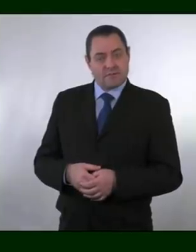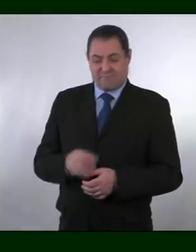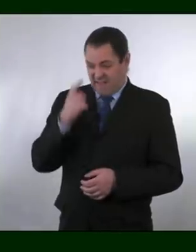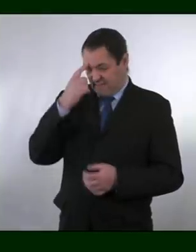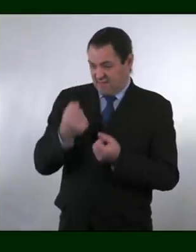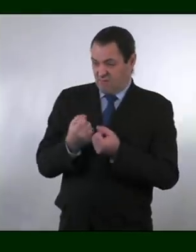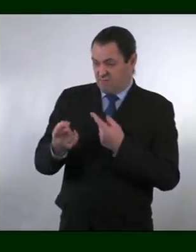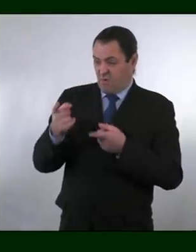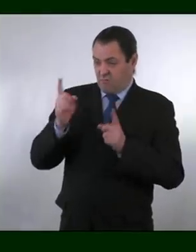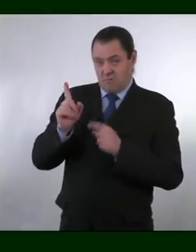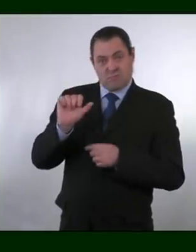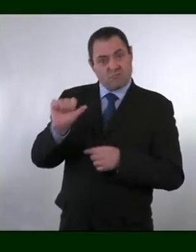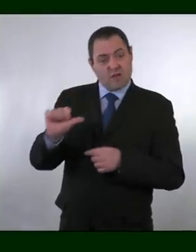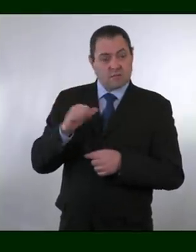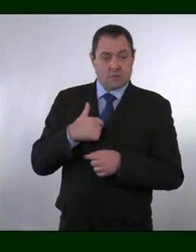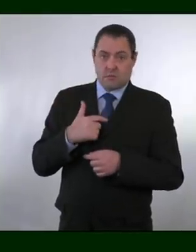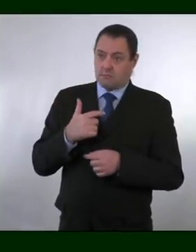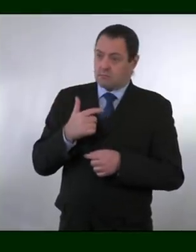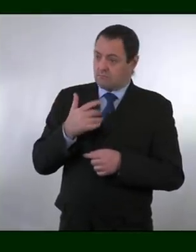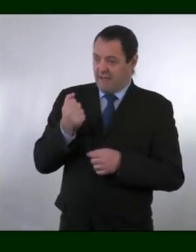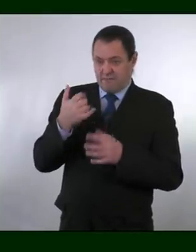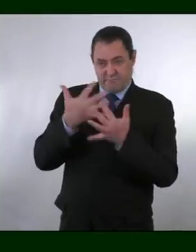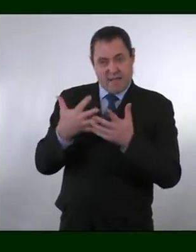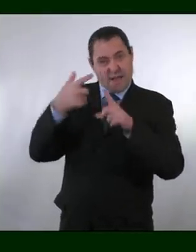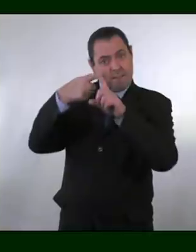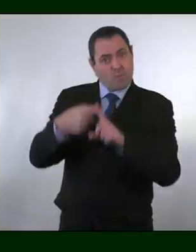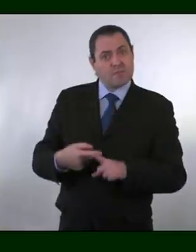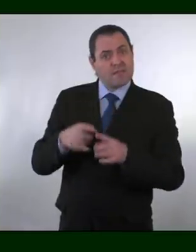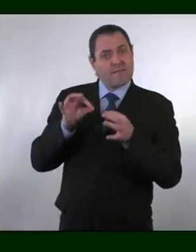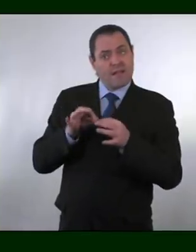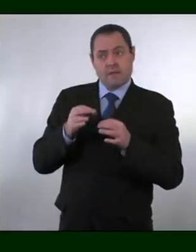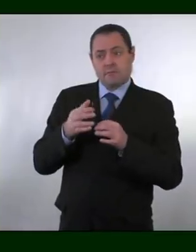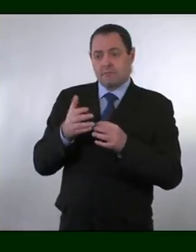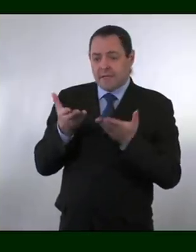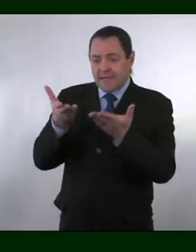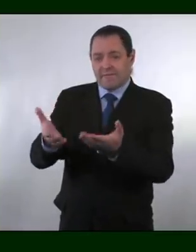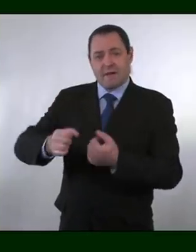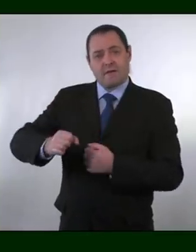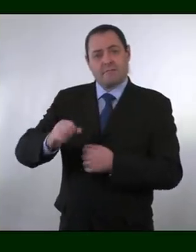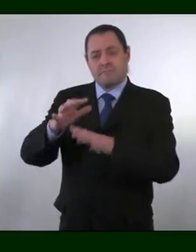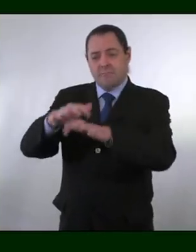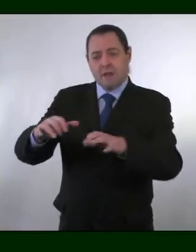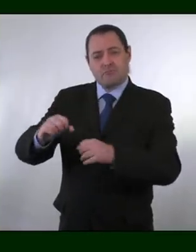advantages in devolution, and I was very proud, when I was running a devolved administration